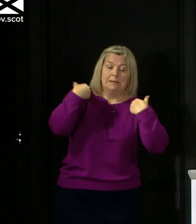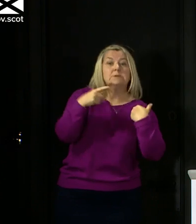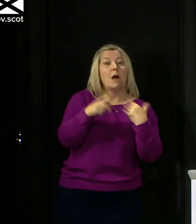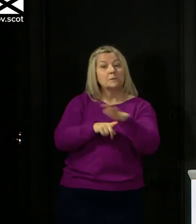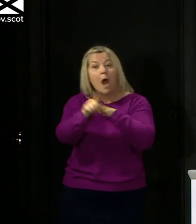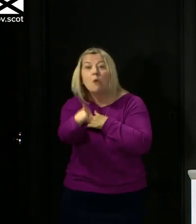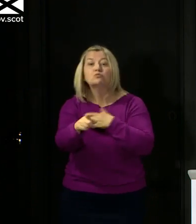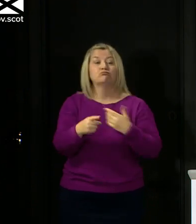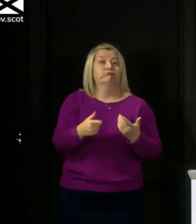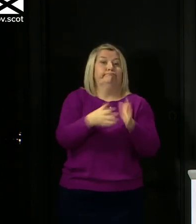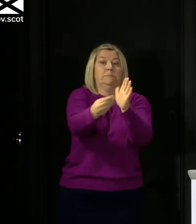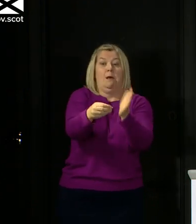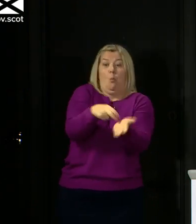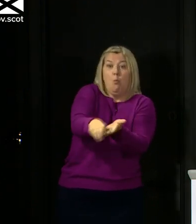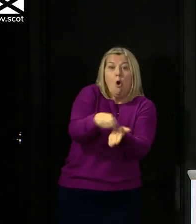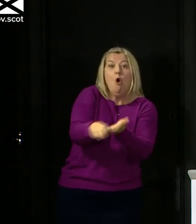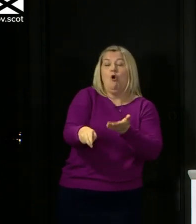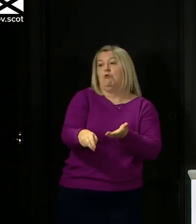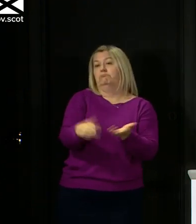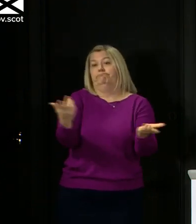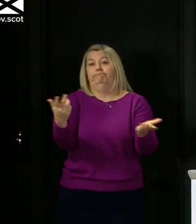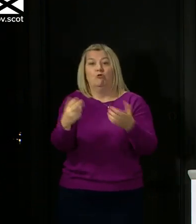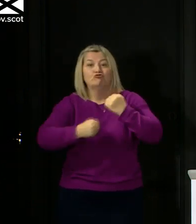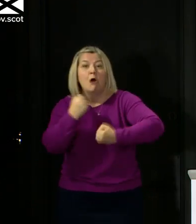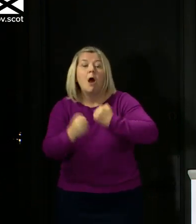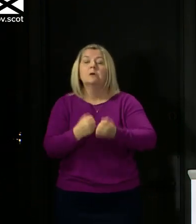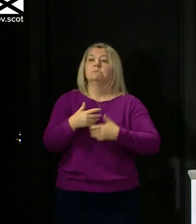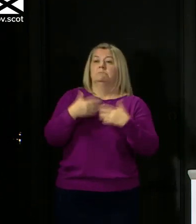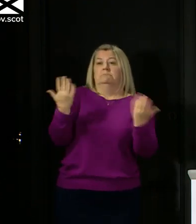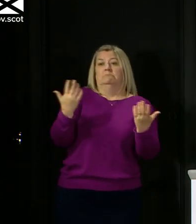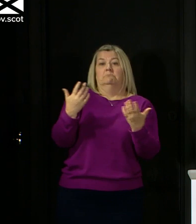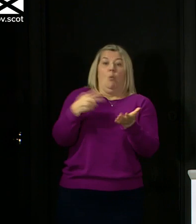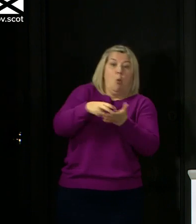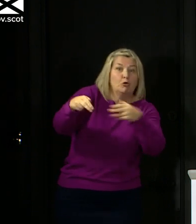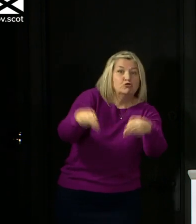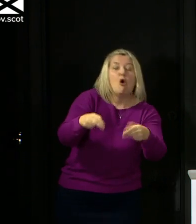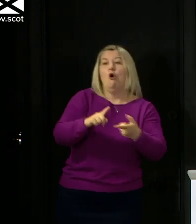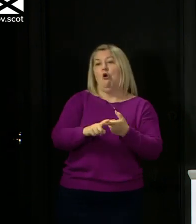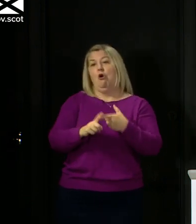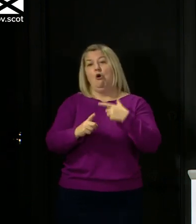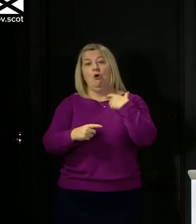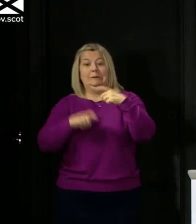want to go for a walk more often - or to go for a run and also a walk - then you can now do so.